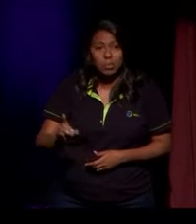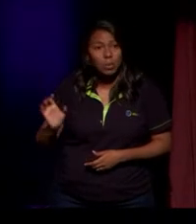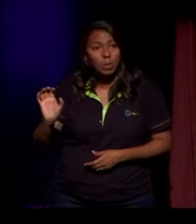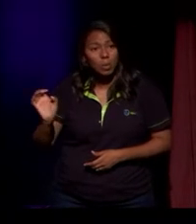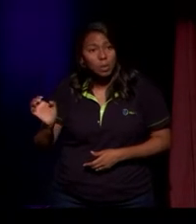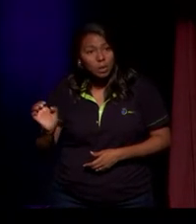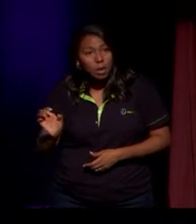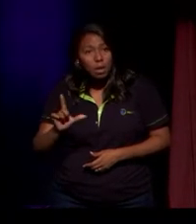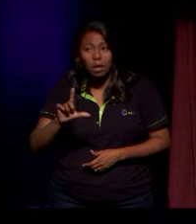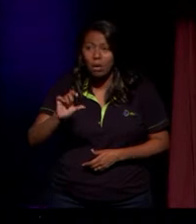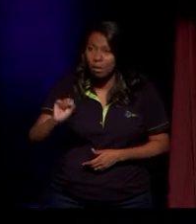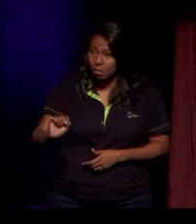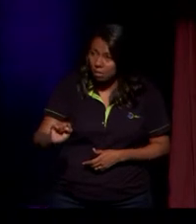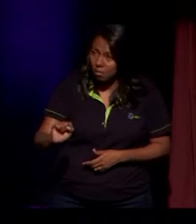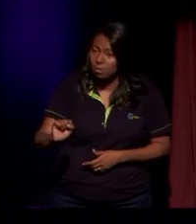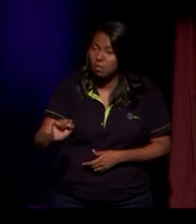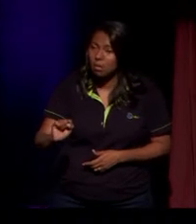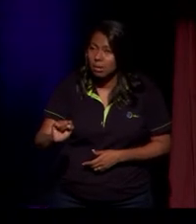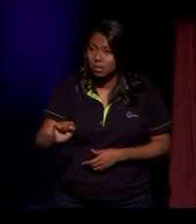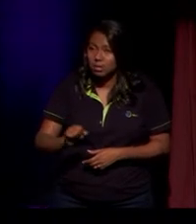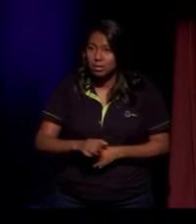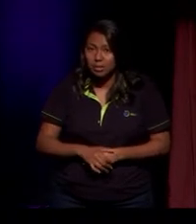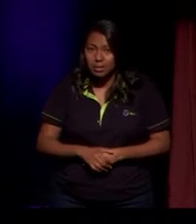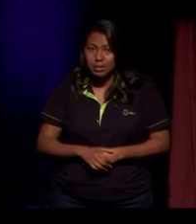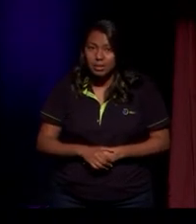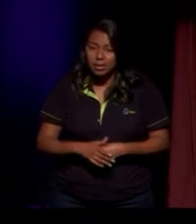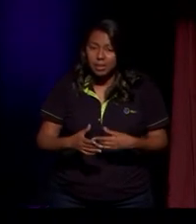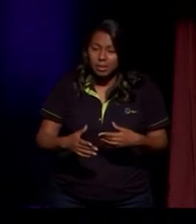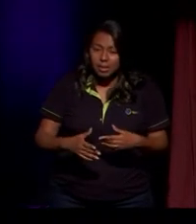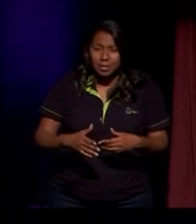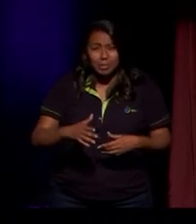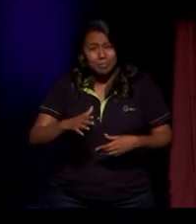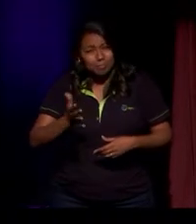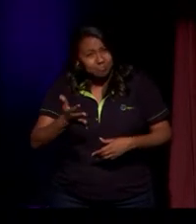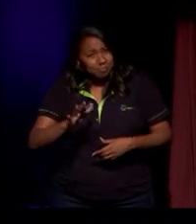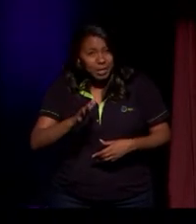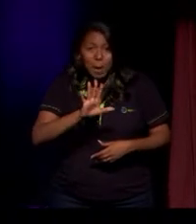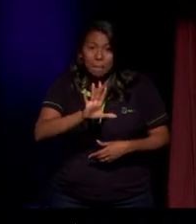which still skates, but he is accepted by this younger generation.